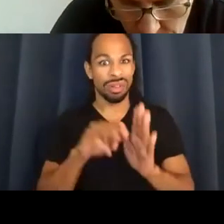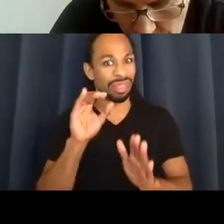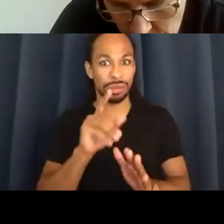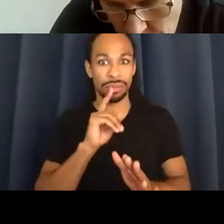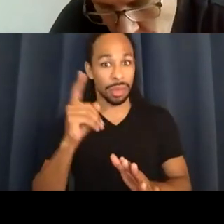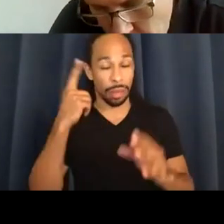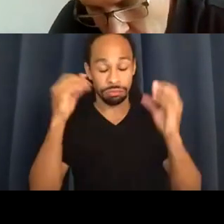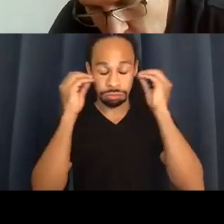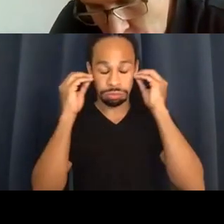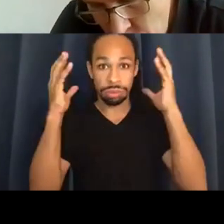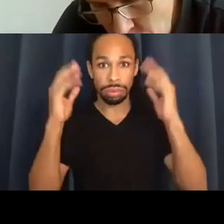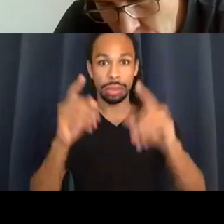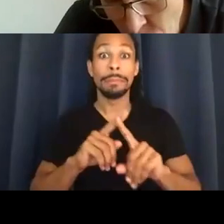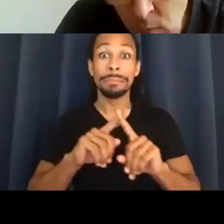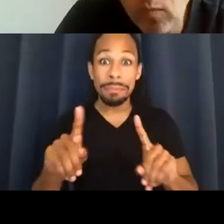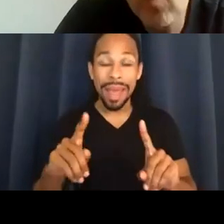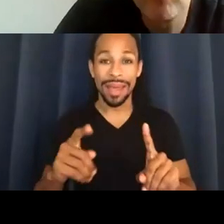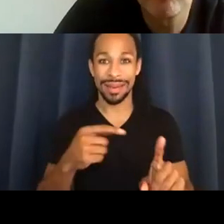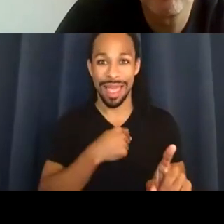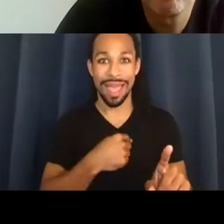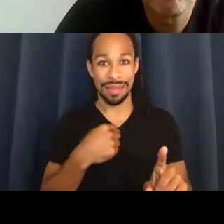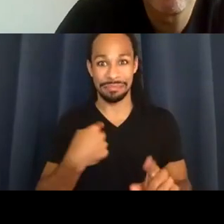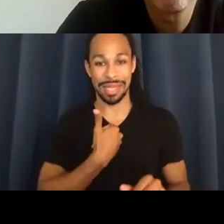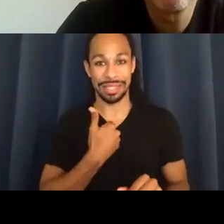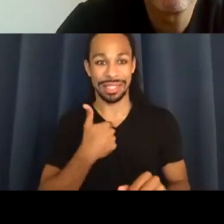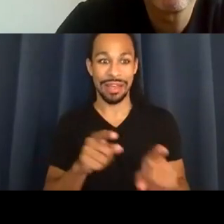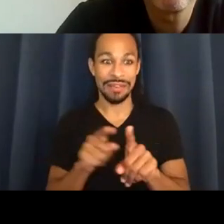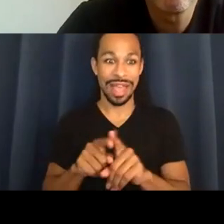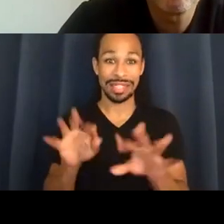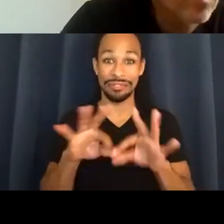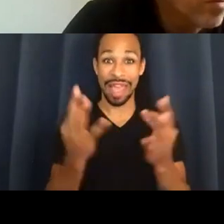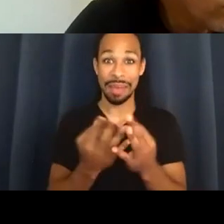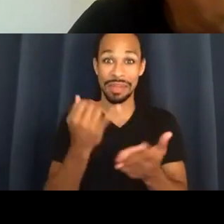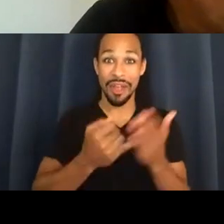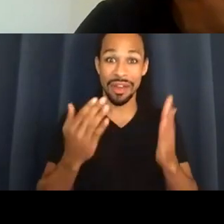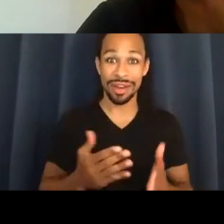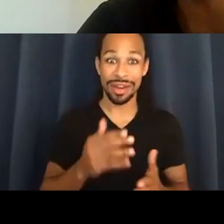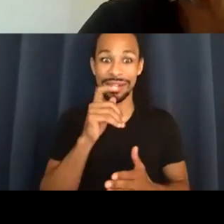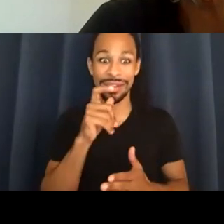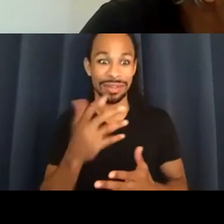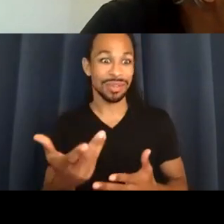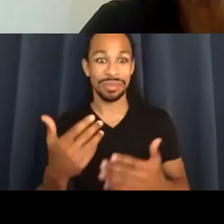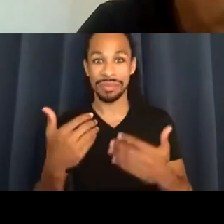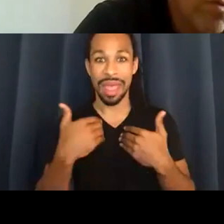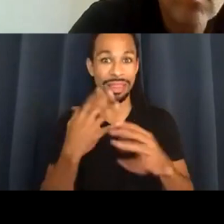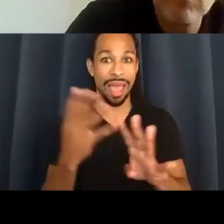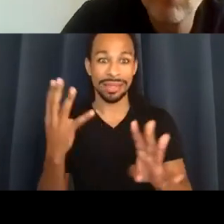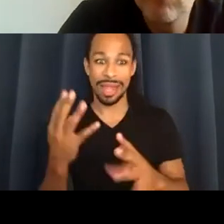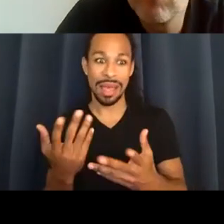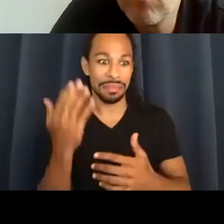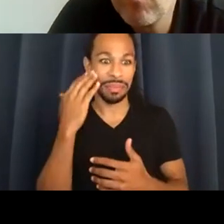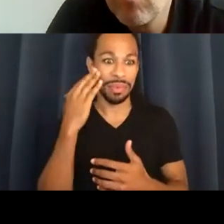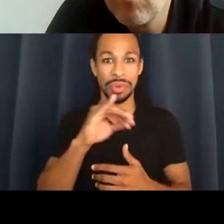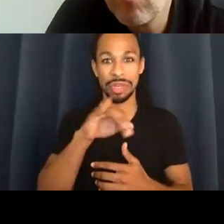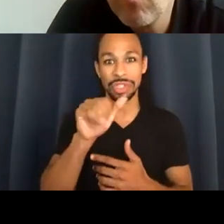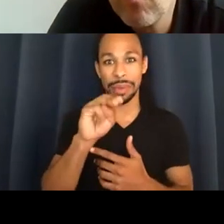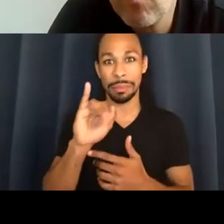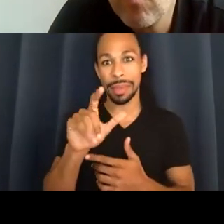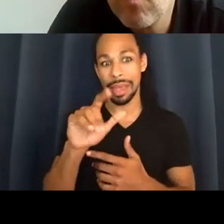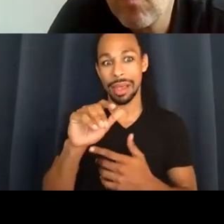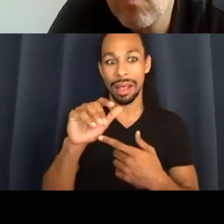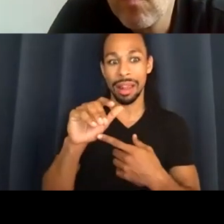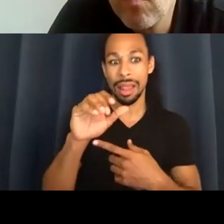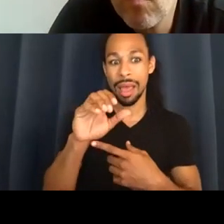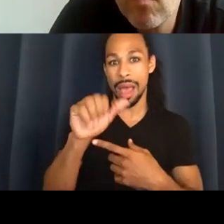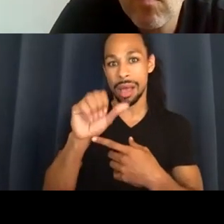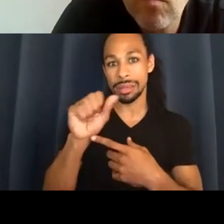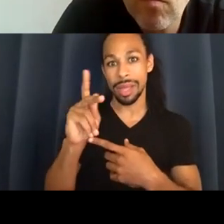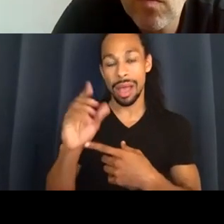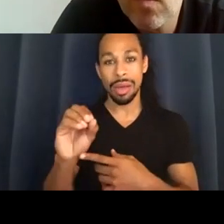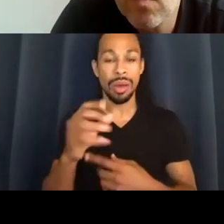artists who had touring lined up with touring across Europe and then us in 7NMS in a new